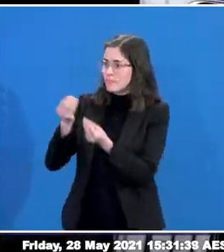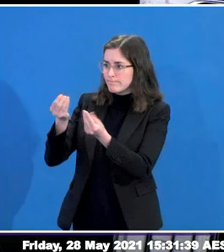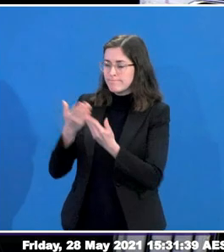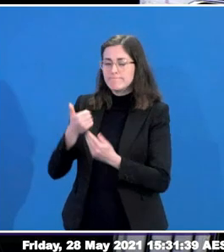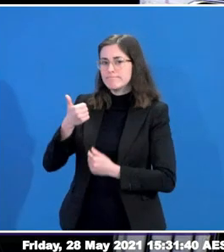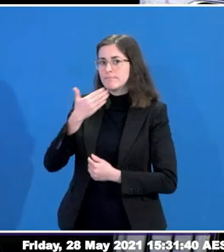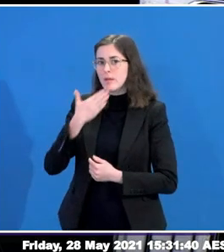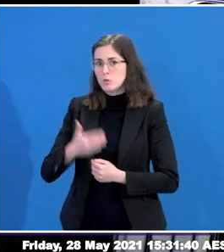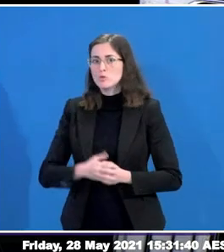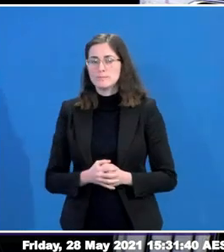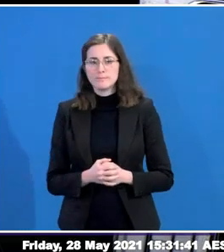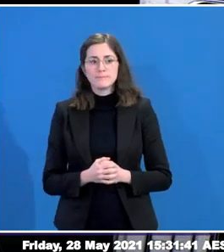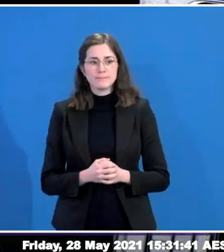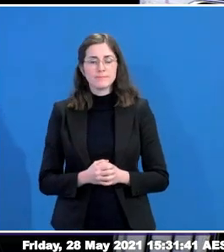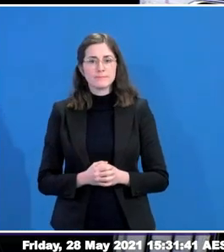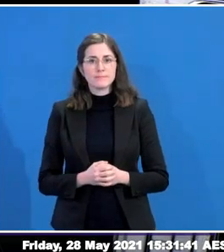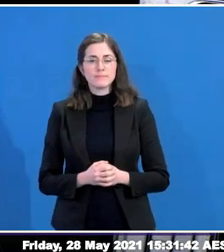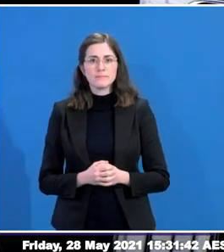Thank you very much.